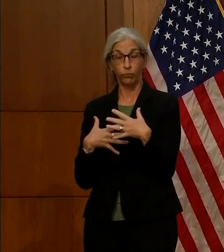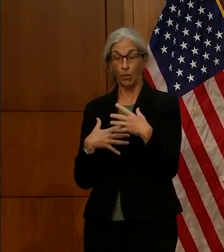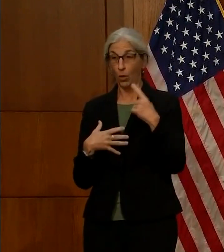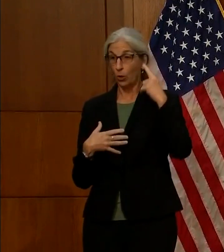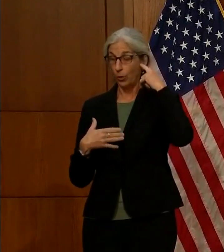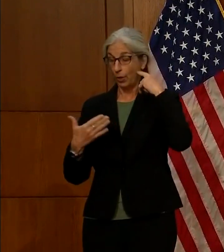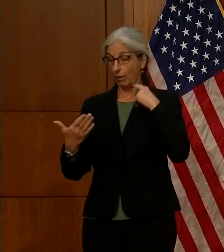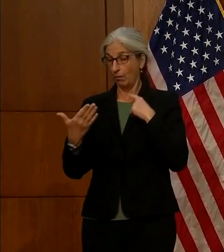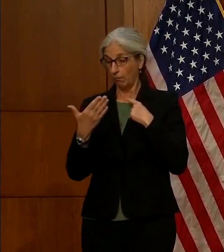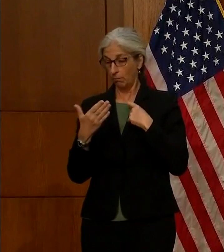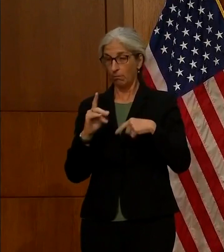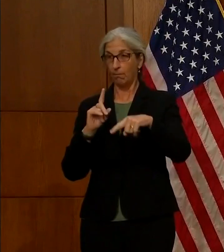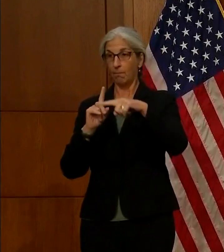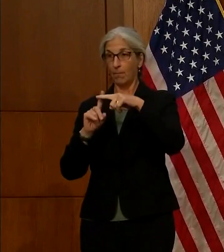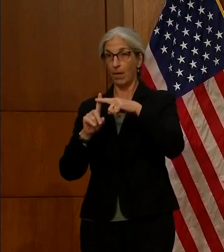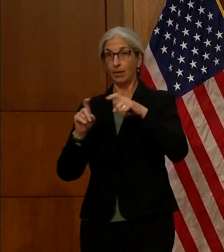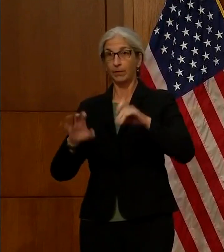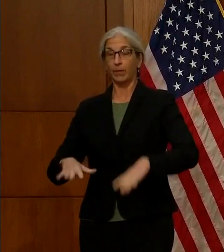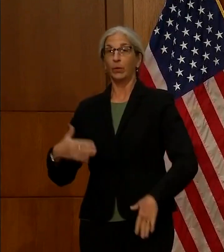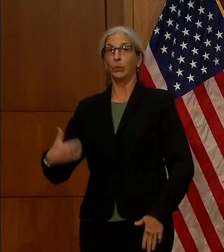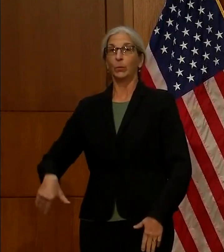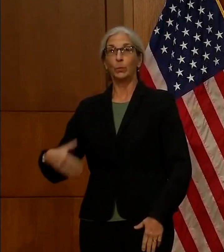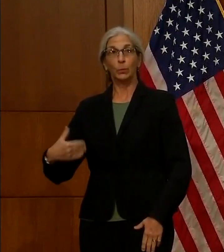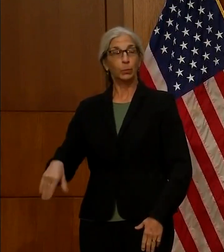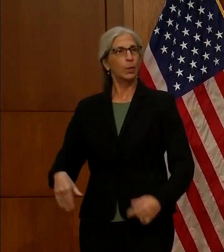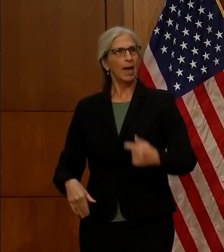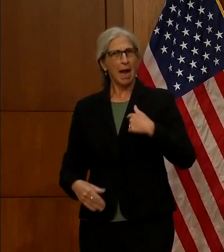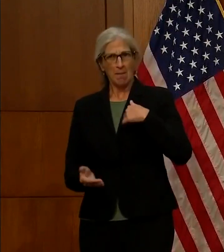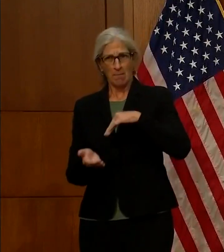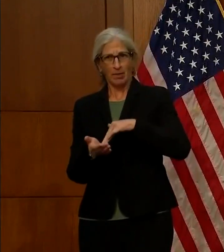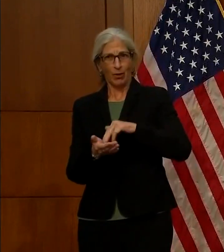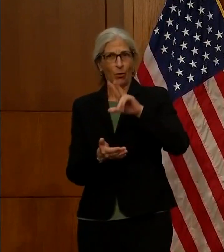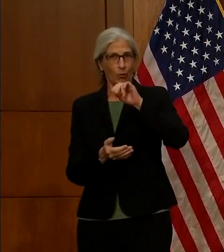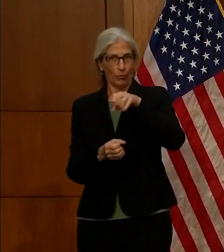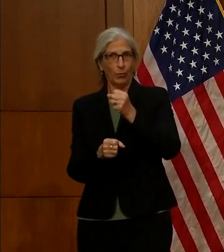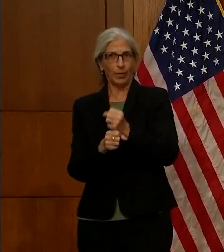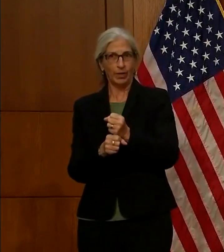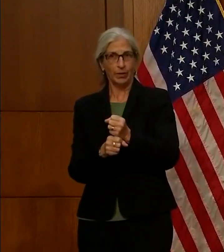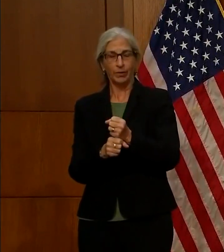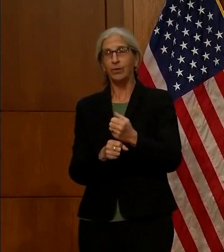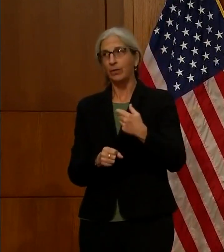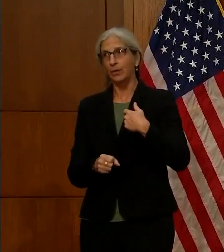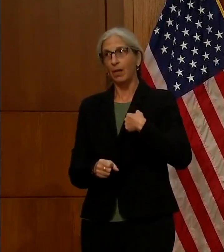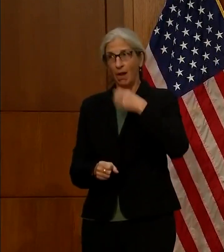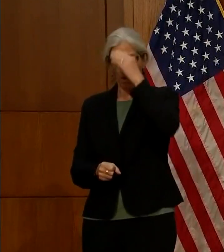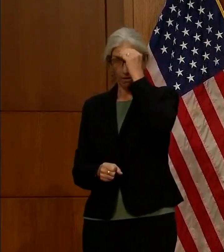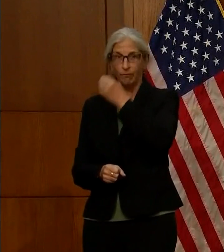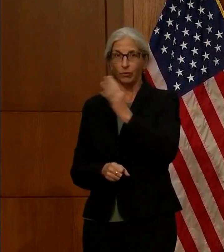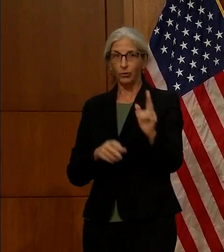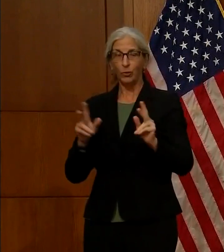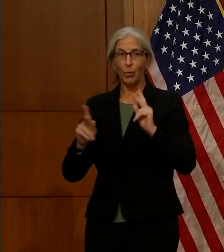FRIGHTENING- WHEN ONE IS NOTIFIED I'VE I'VE BEEN A DOCTOR FOR OVER THIRTY YEARS